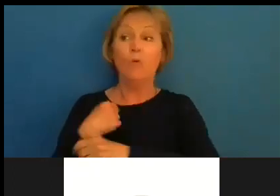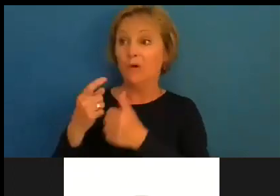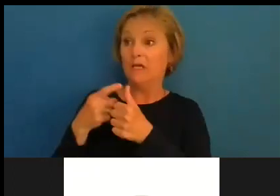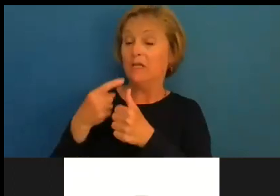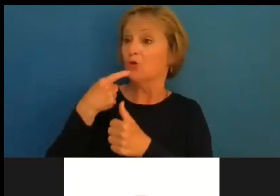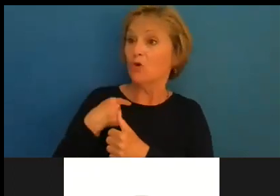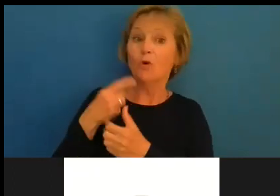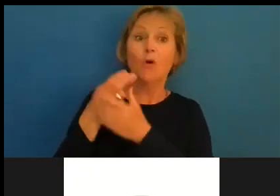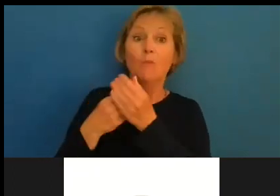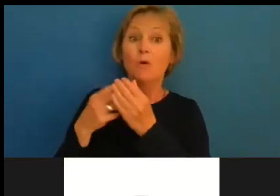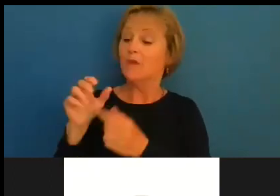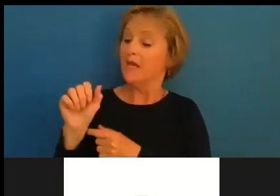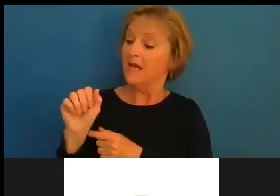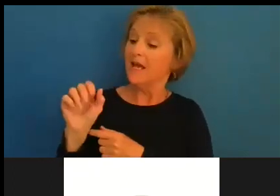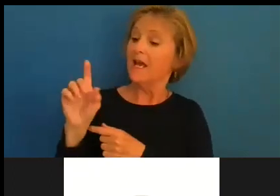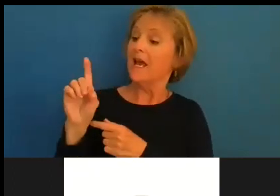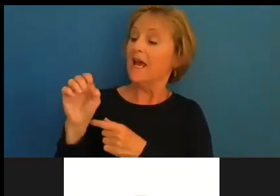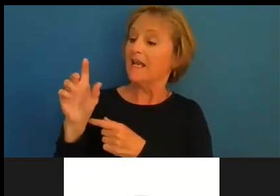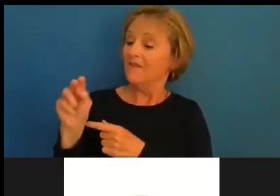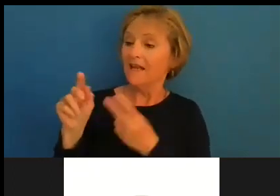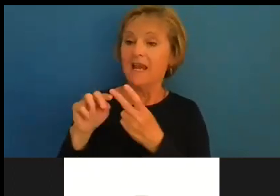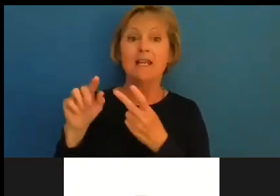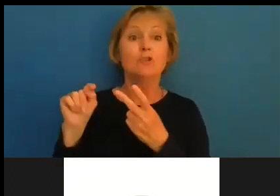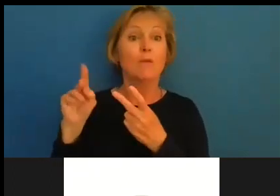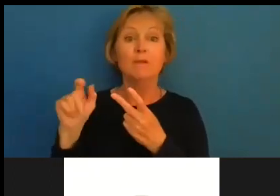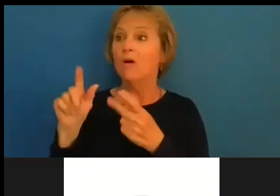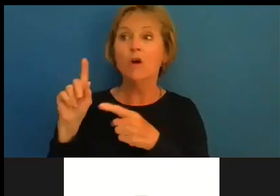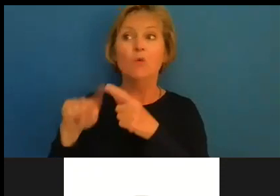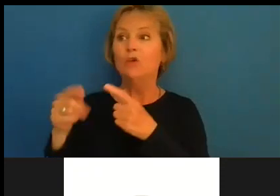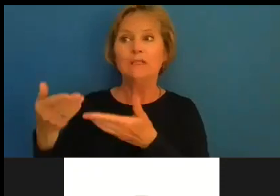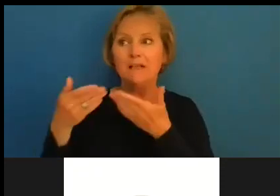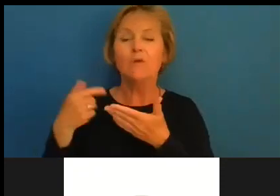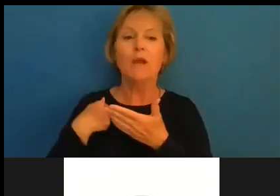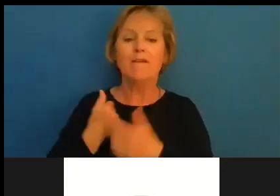both the Ativan and the Tramadol were not able to be delivered. We would have to go into the pharmacy to get those.